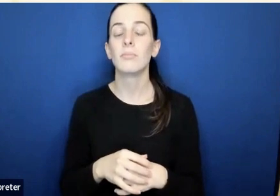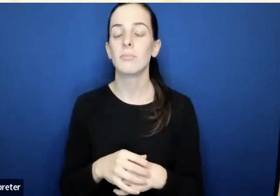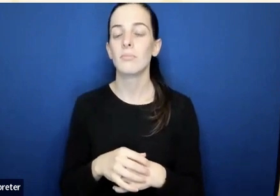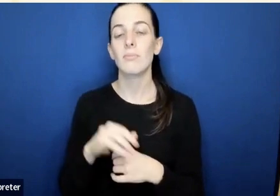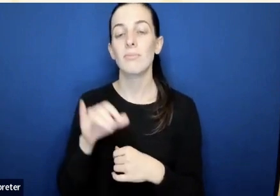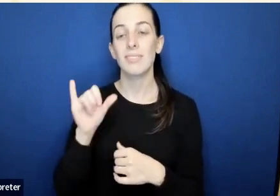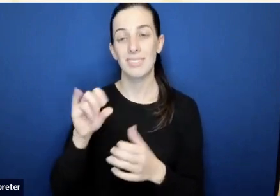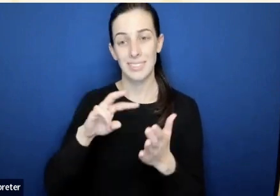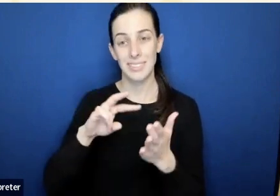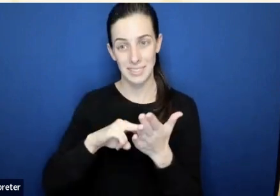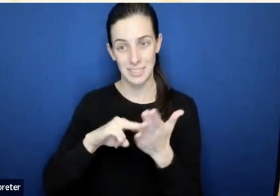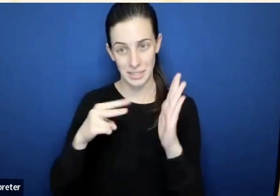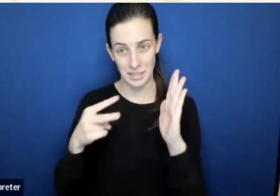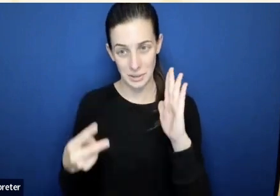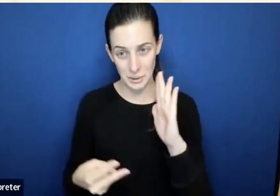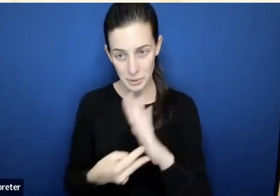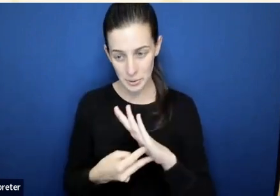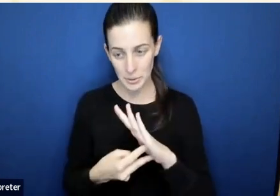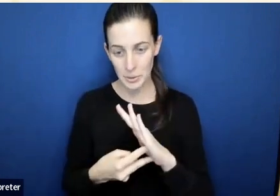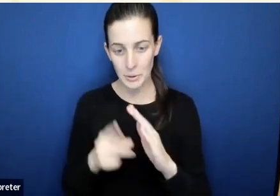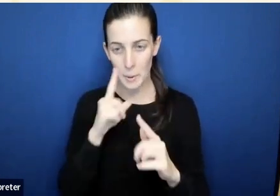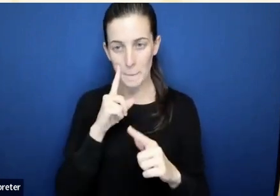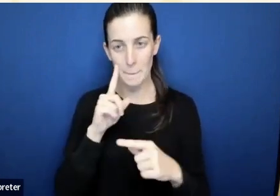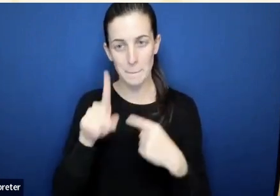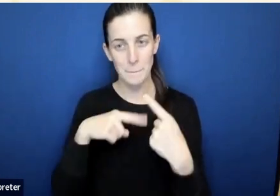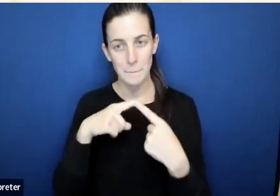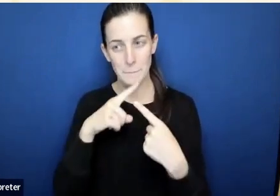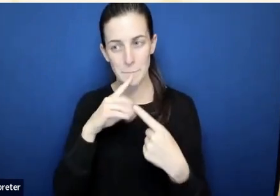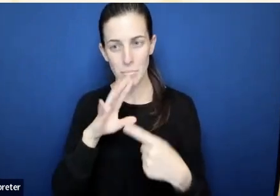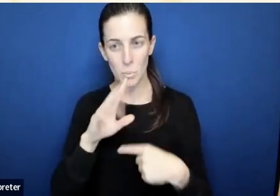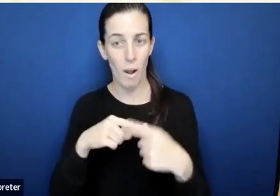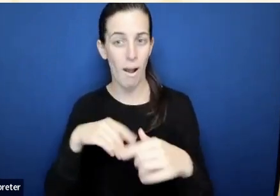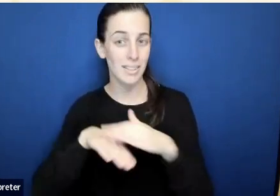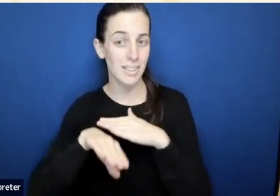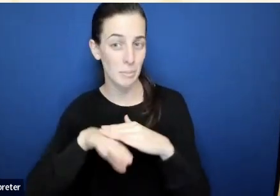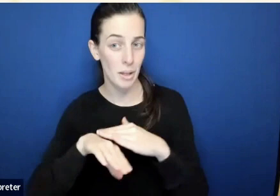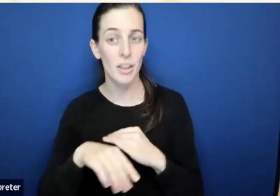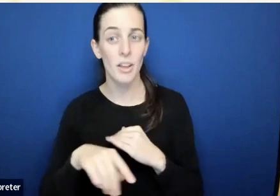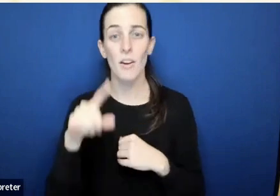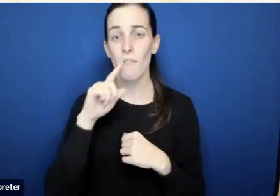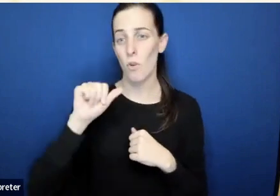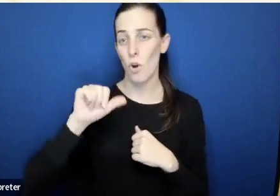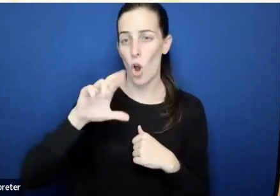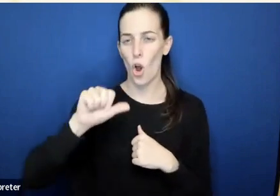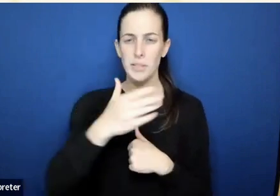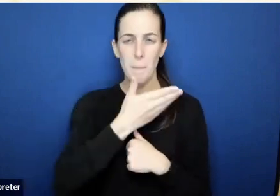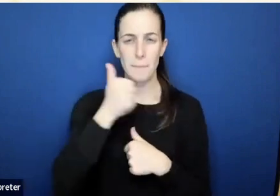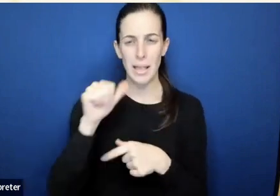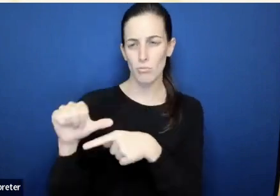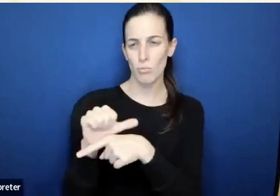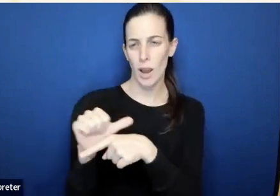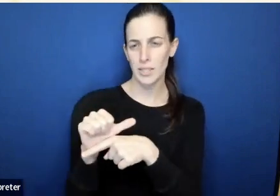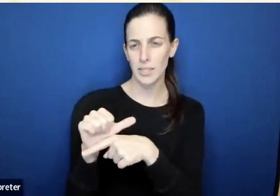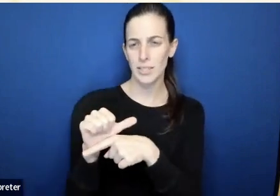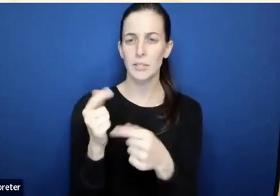and impact towards improving web accessibility. Following ARIA best practices, and using a proactive approach